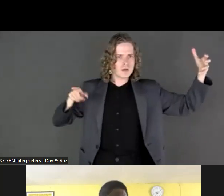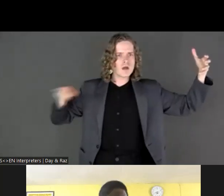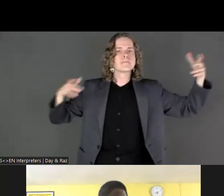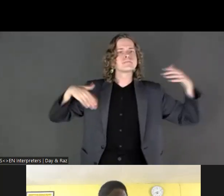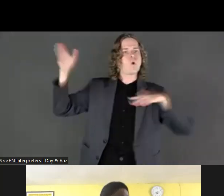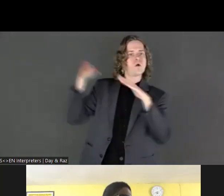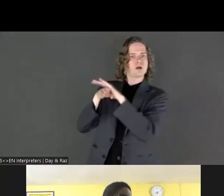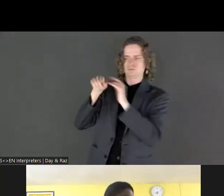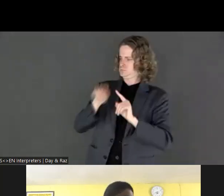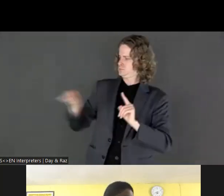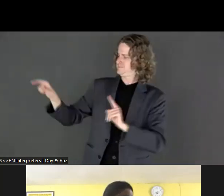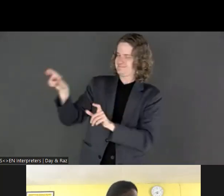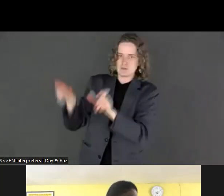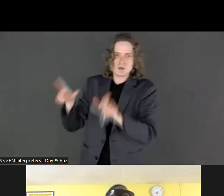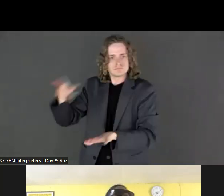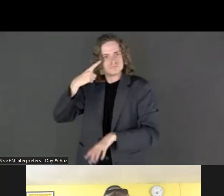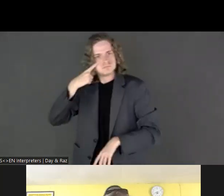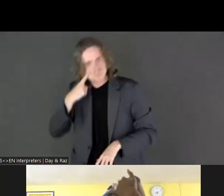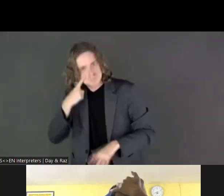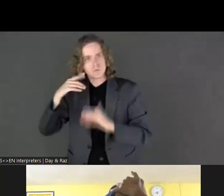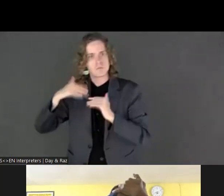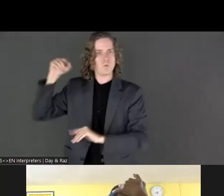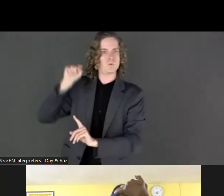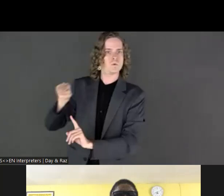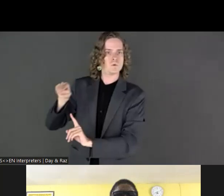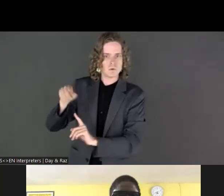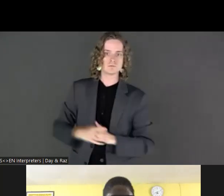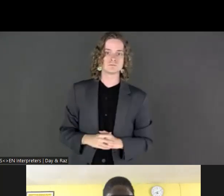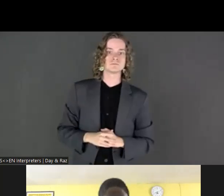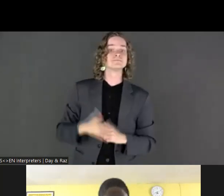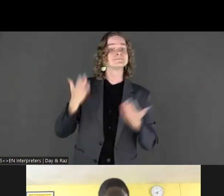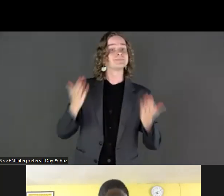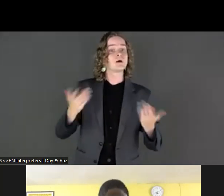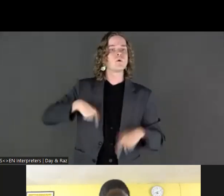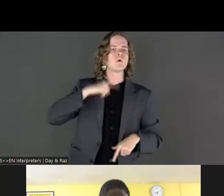in Ukraine, which we'll talk about more today. And the complex protracted humanitarian emergencies in